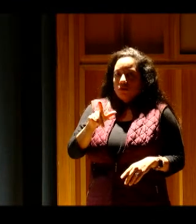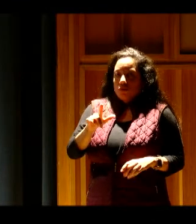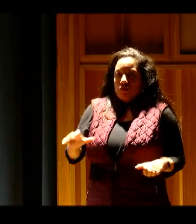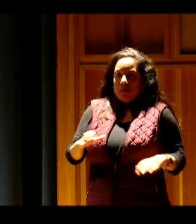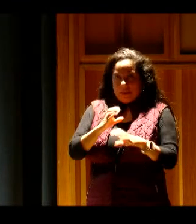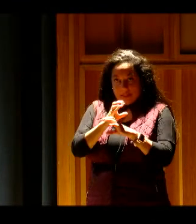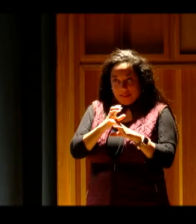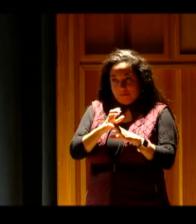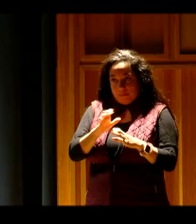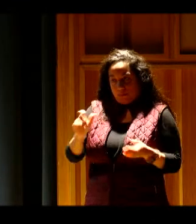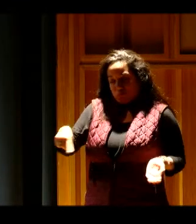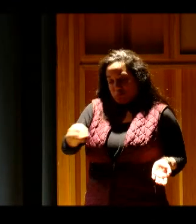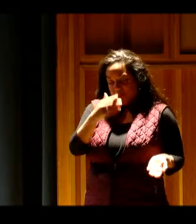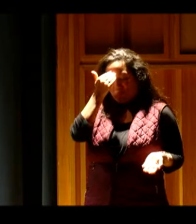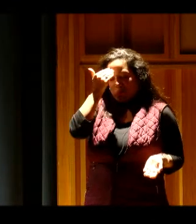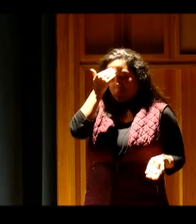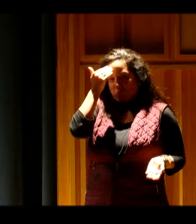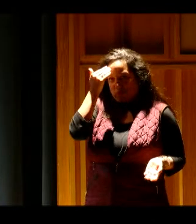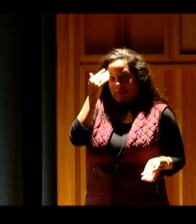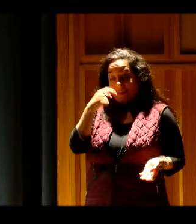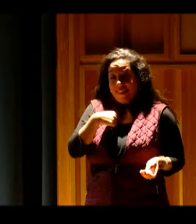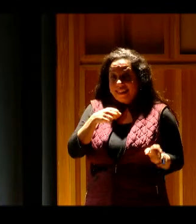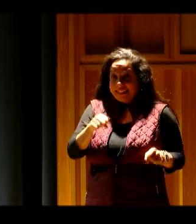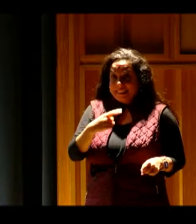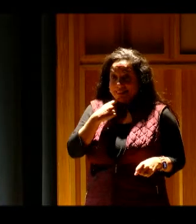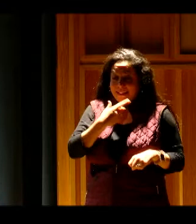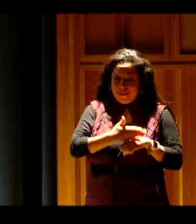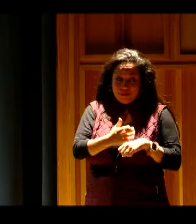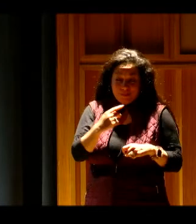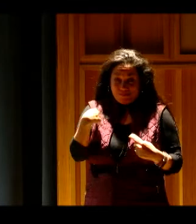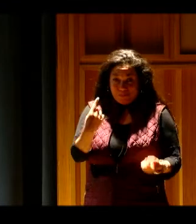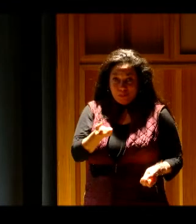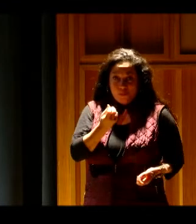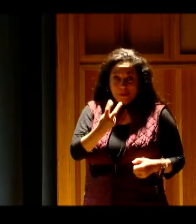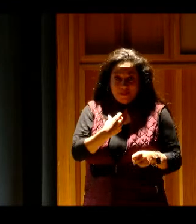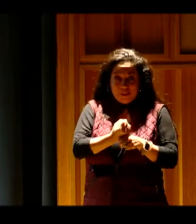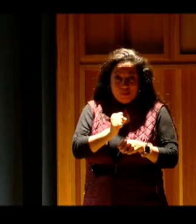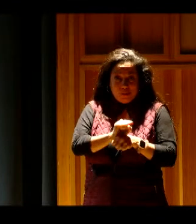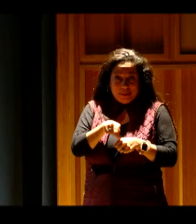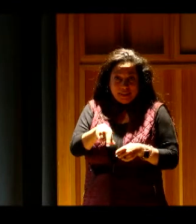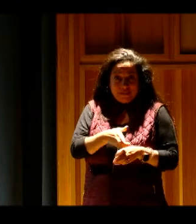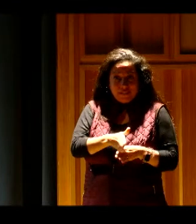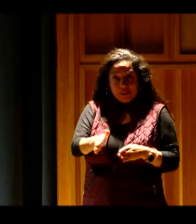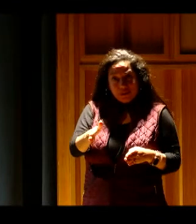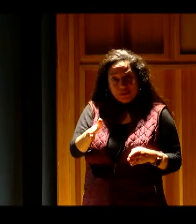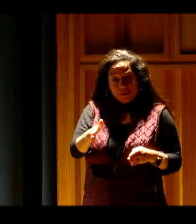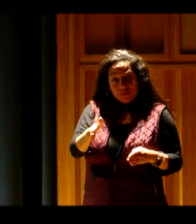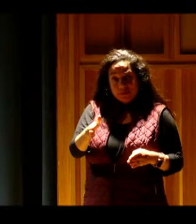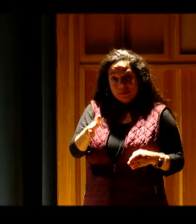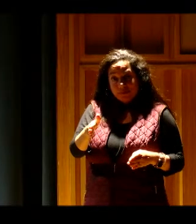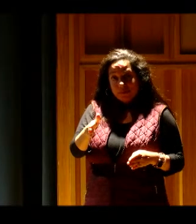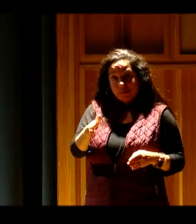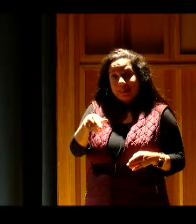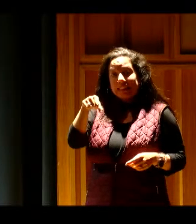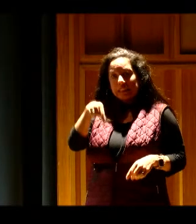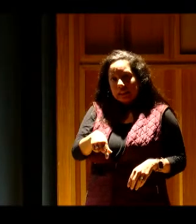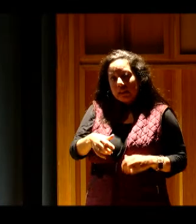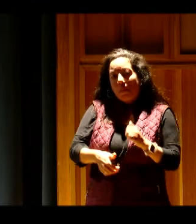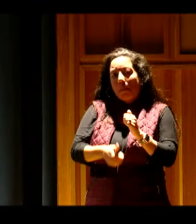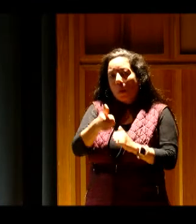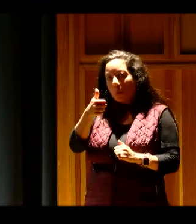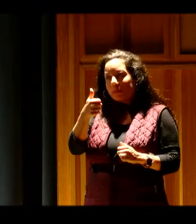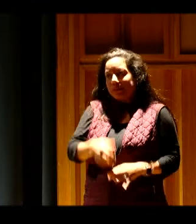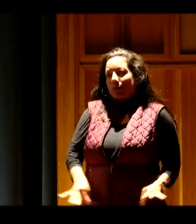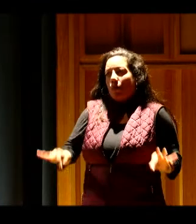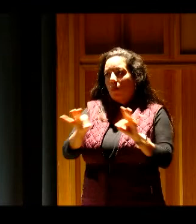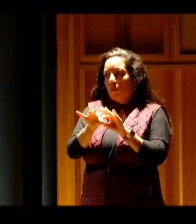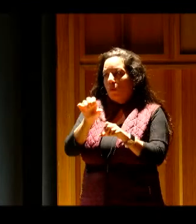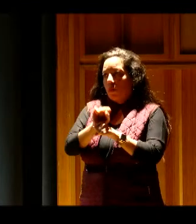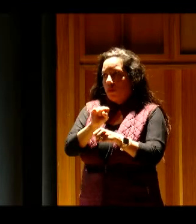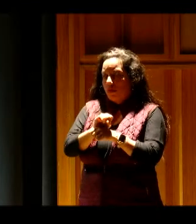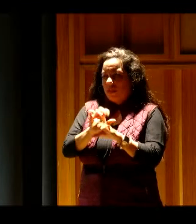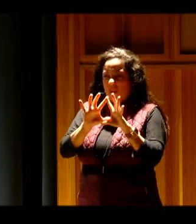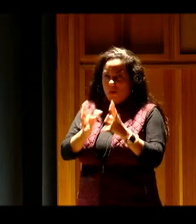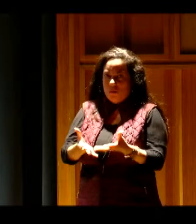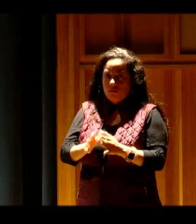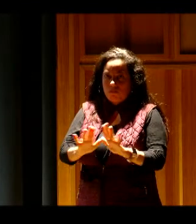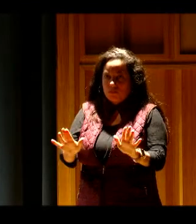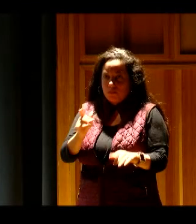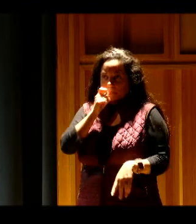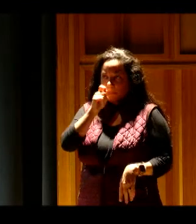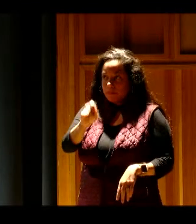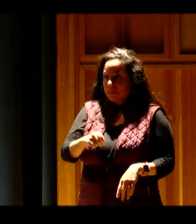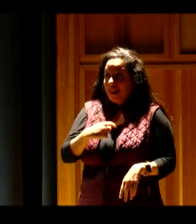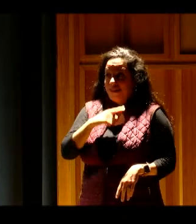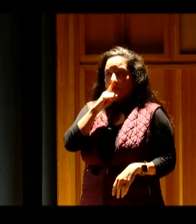And I can say, after 12 years of working in this field very directly that this is the most important work in the world, and I really believe that deeply.